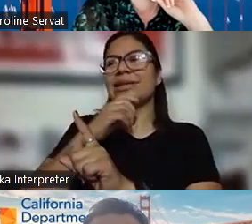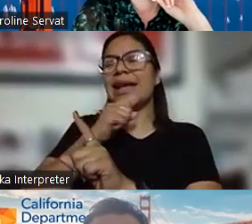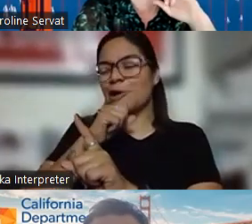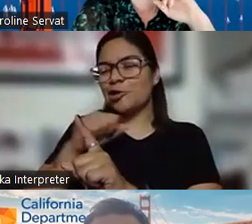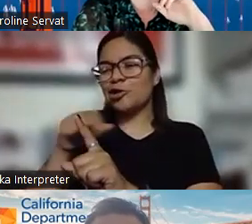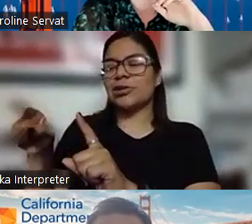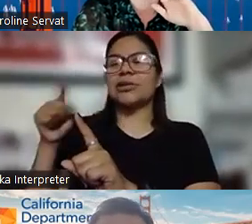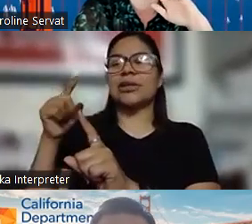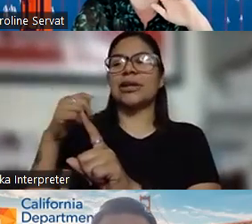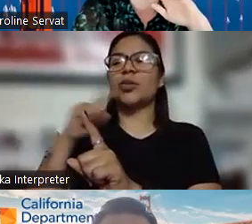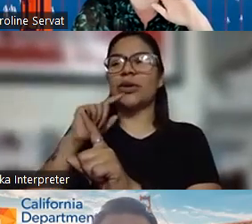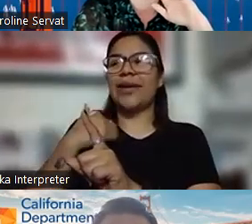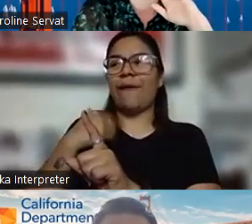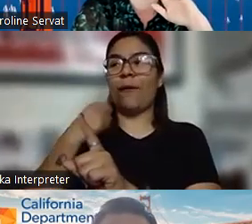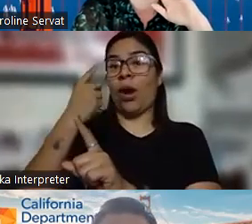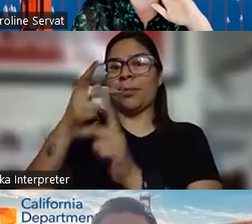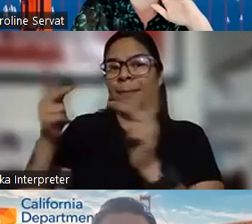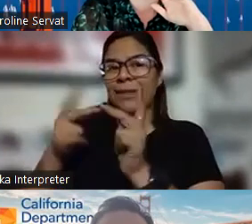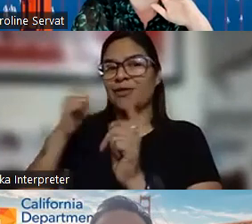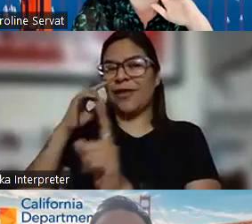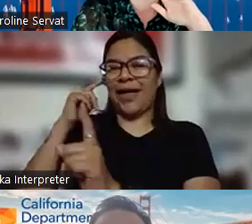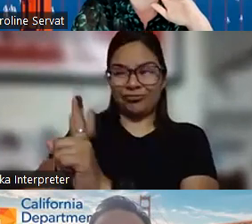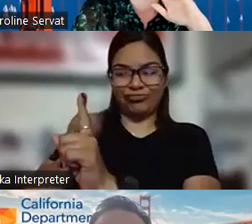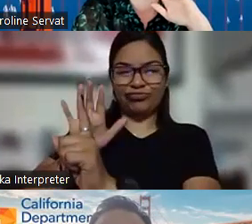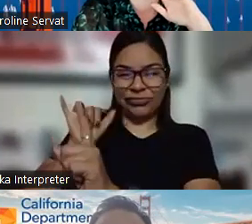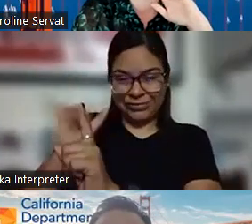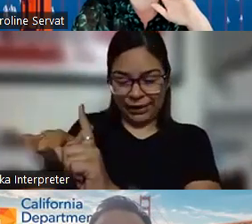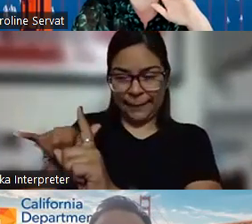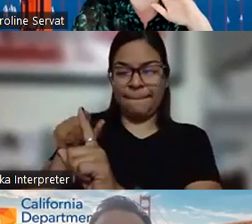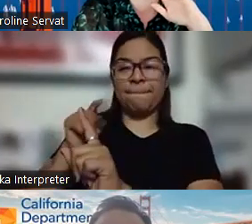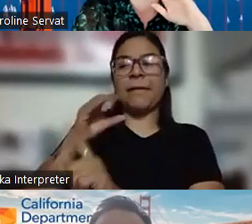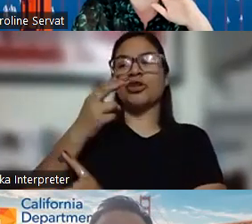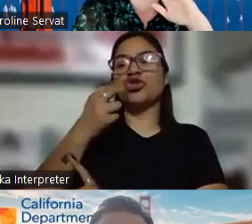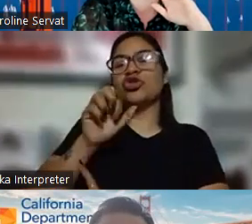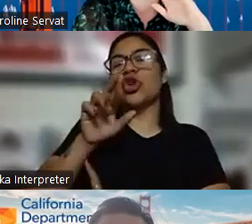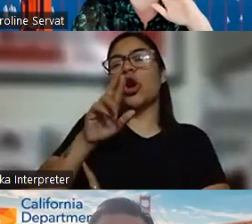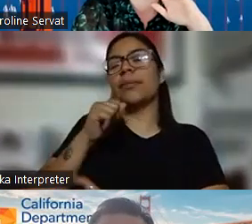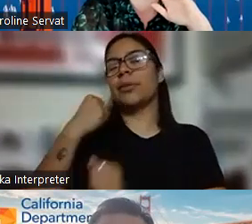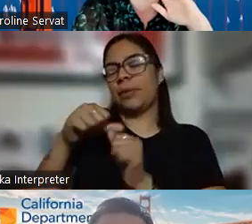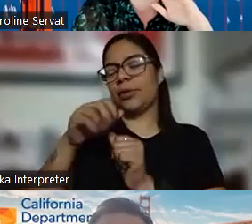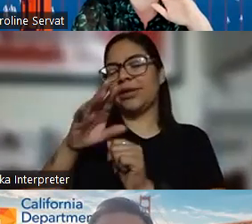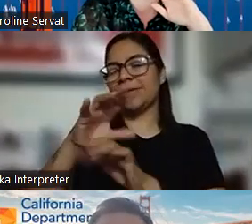one place that's that's the vision but charm is a system so when you talk about intake form there